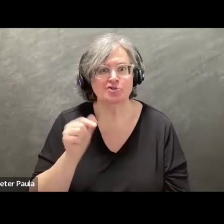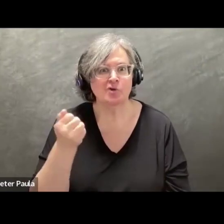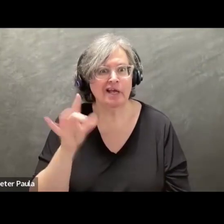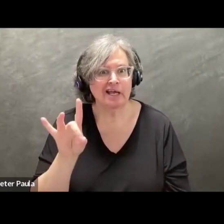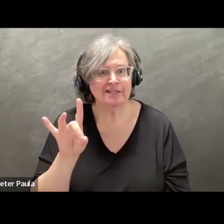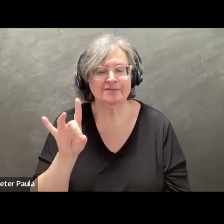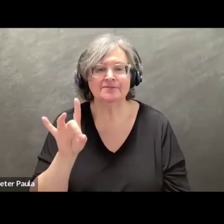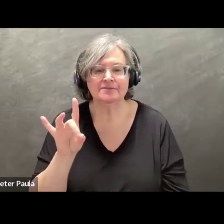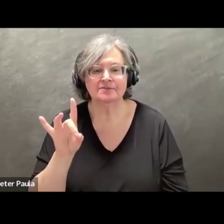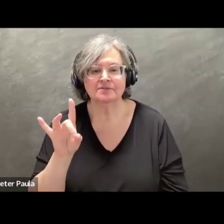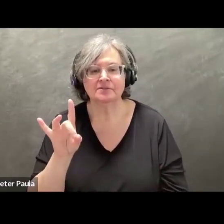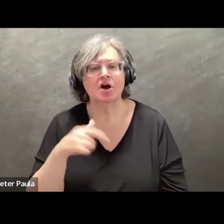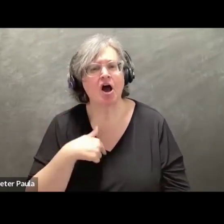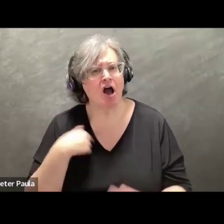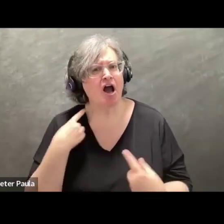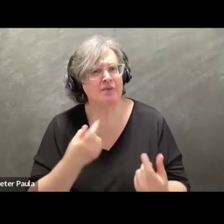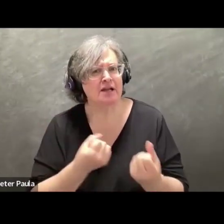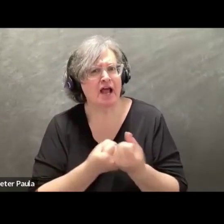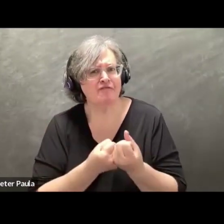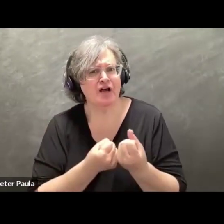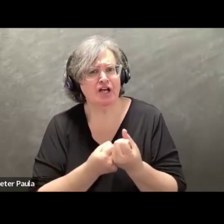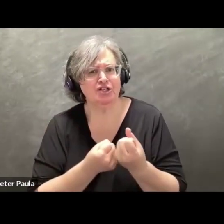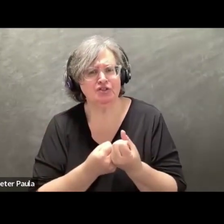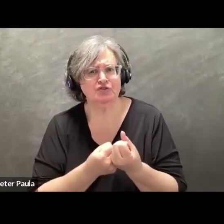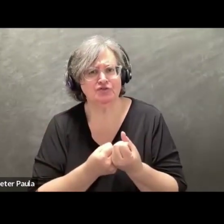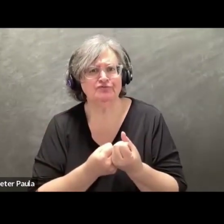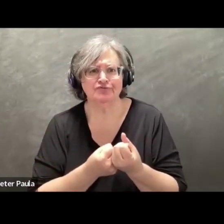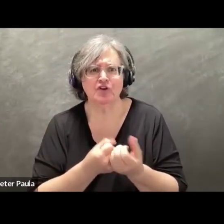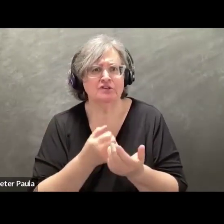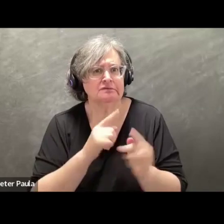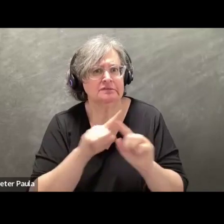certainly been advocating for parts of my life for, like, a